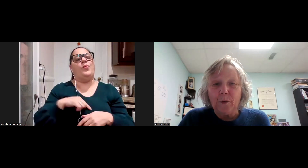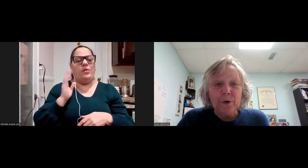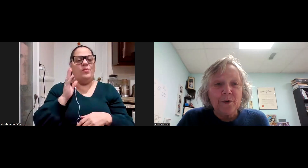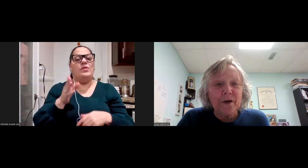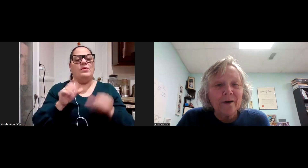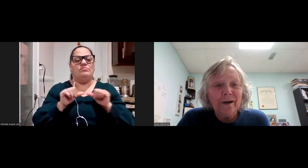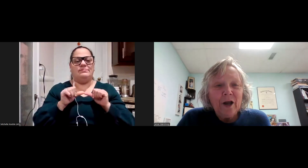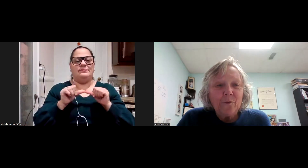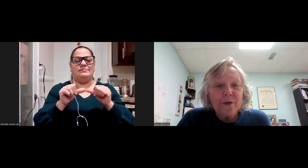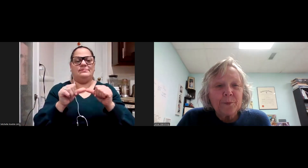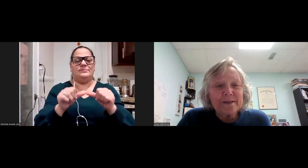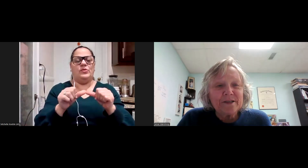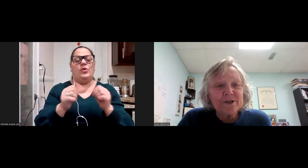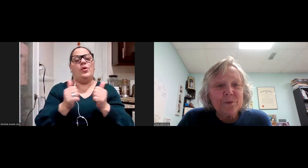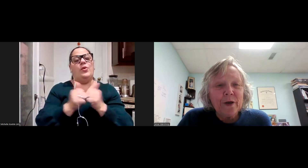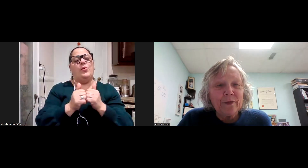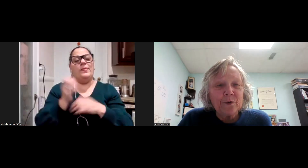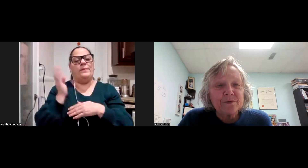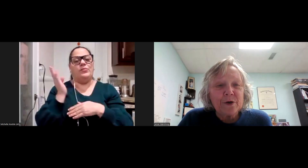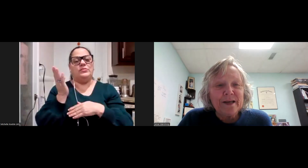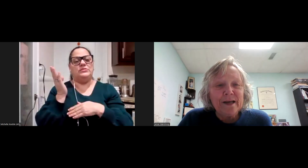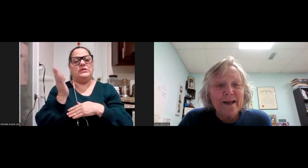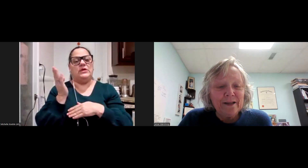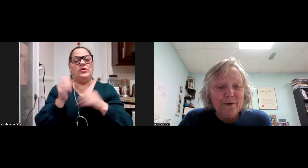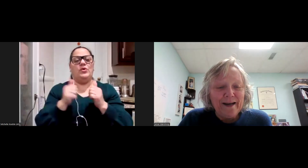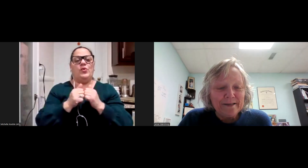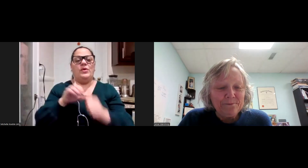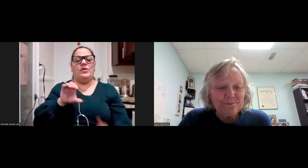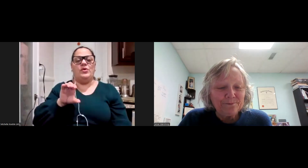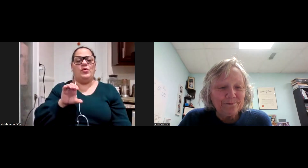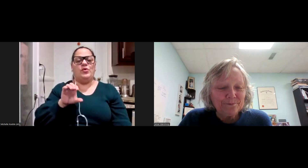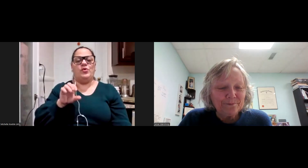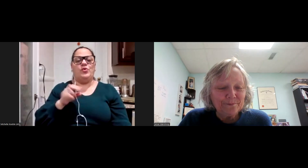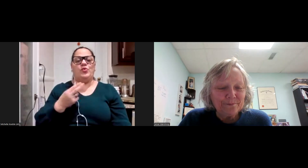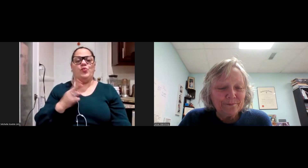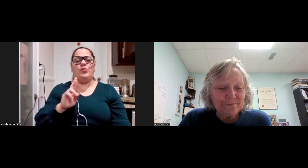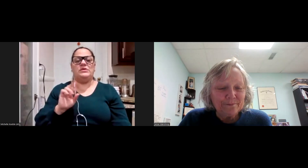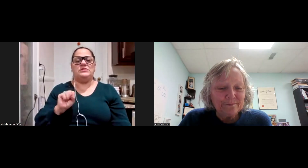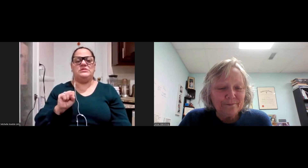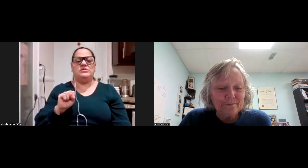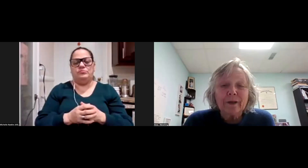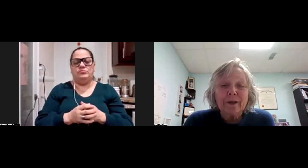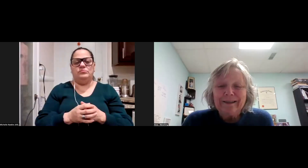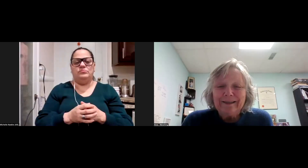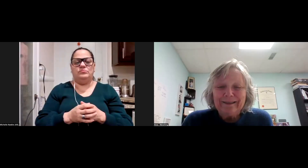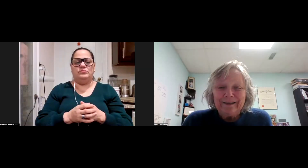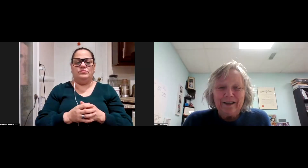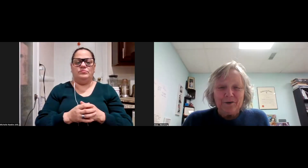forward with our with our presentation with Chris Rosa and Natalie Reyes.